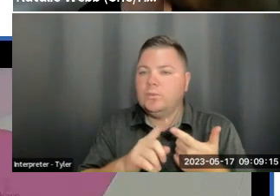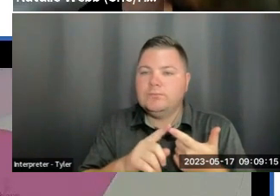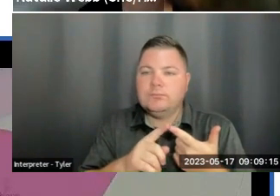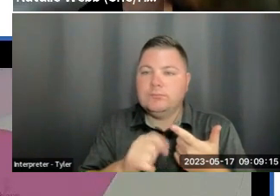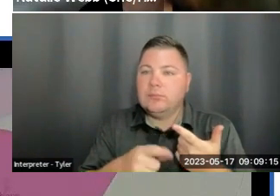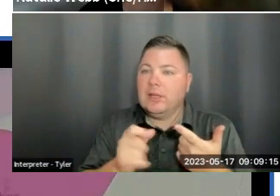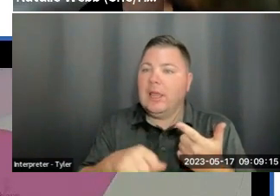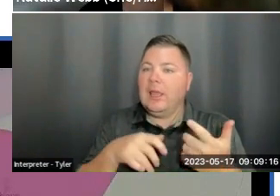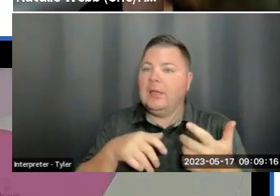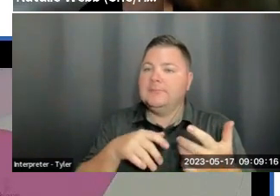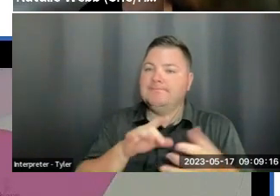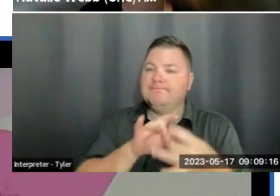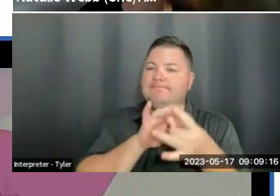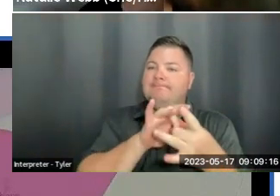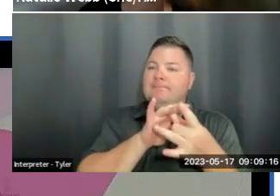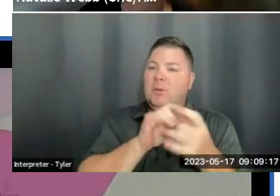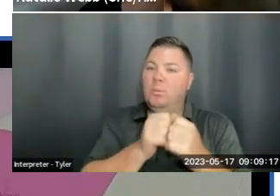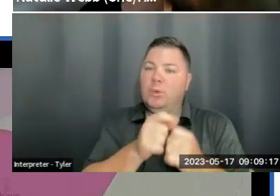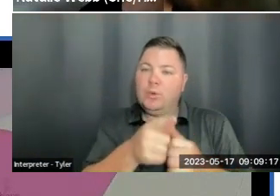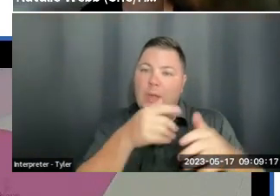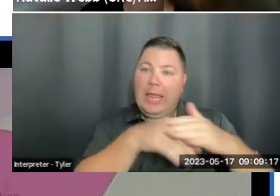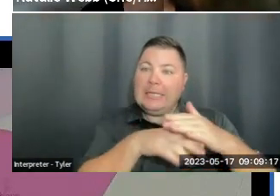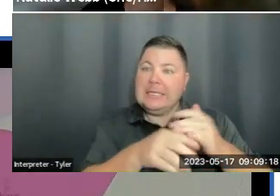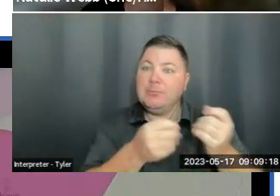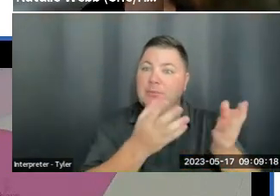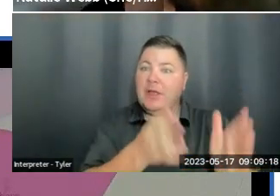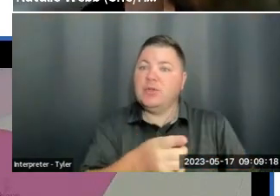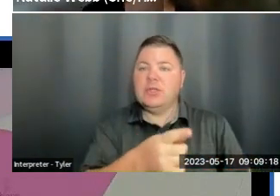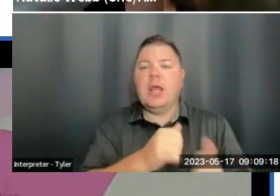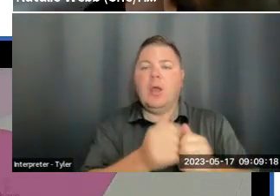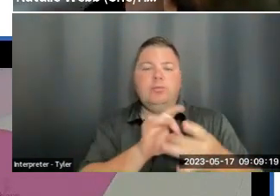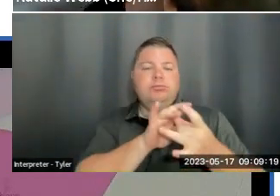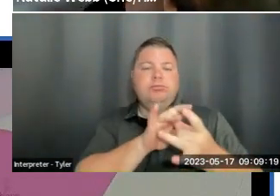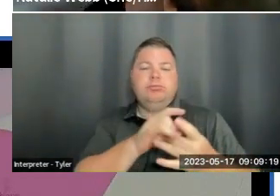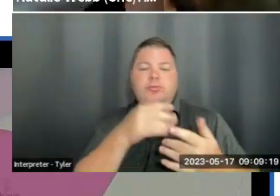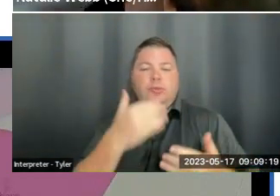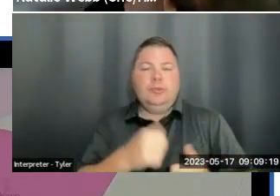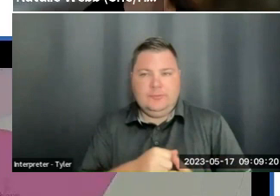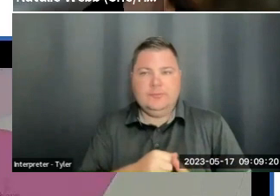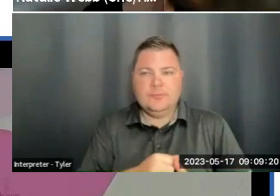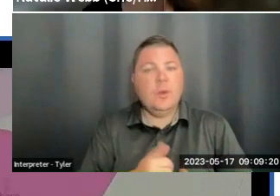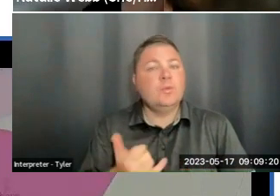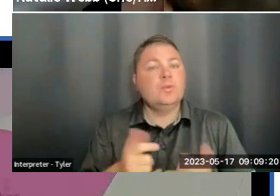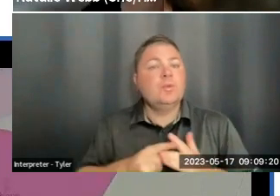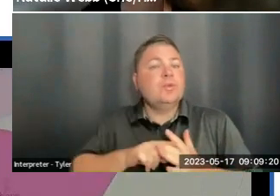We are excited to have them speak on some great best practices and how to get the most out of your